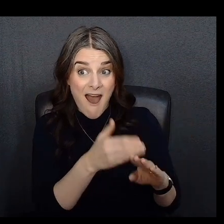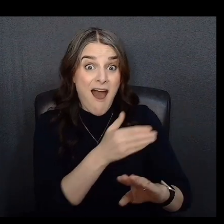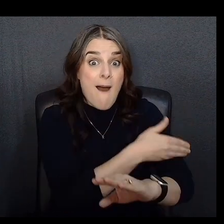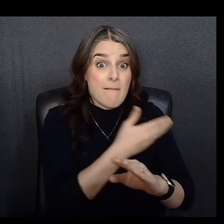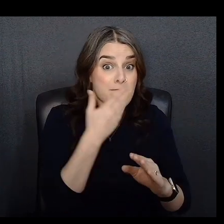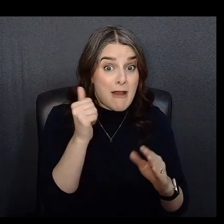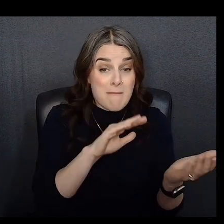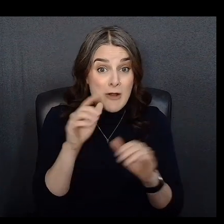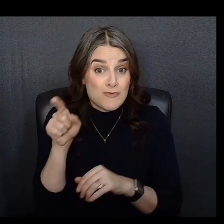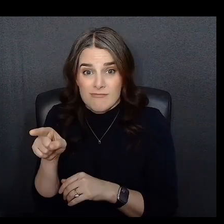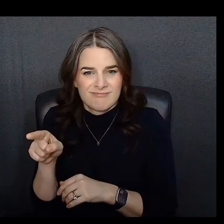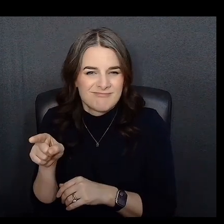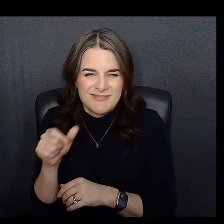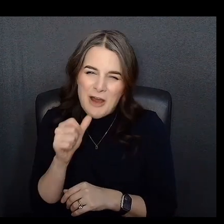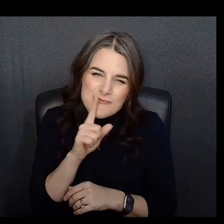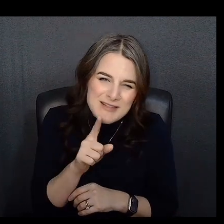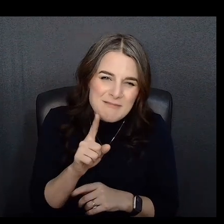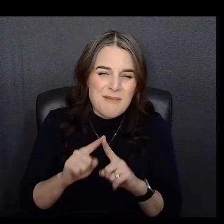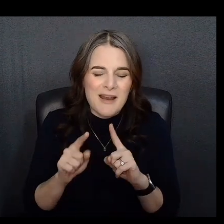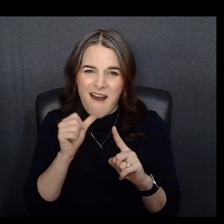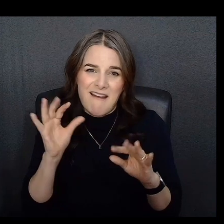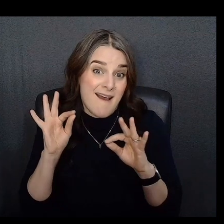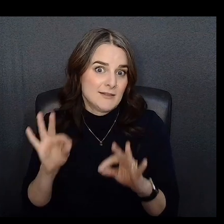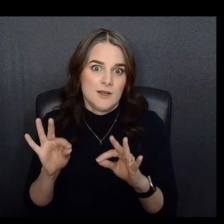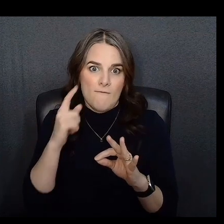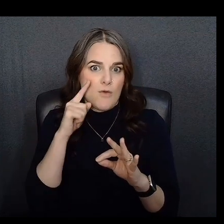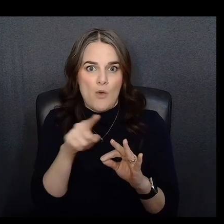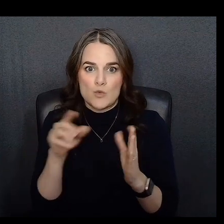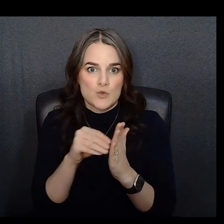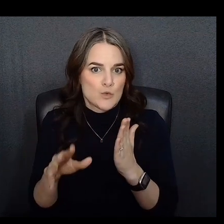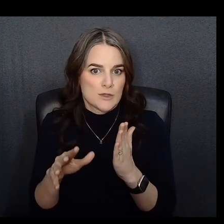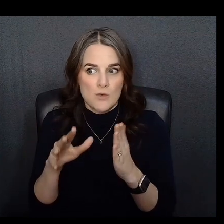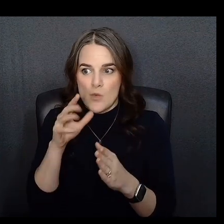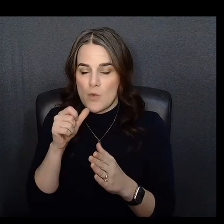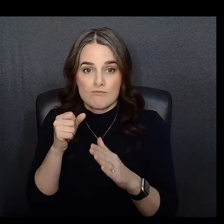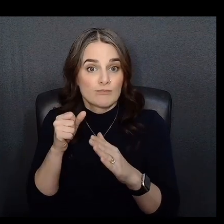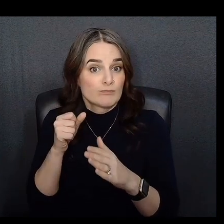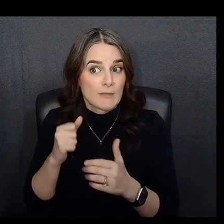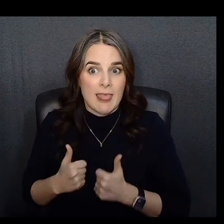ideal for those students in the life skills classroom.